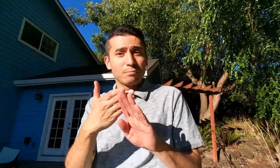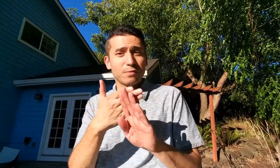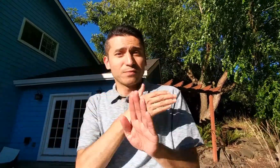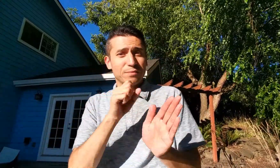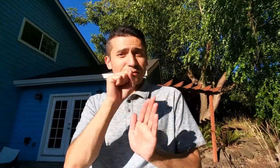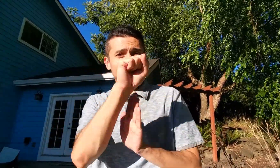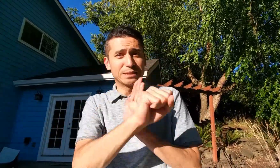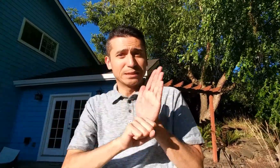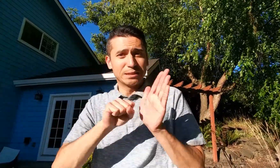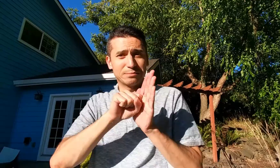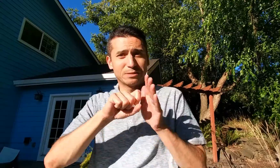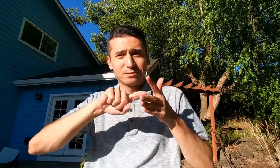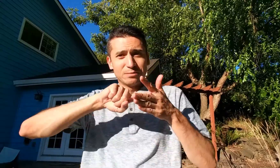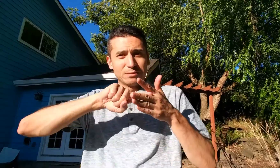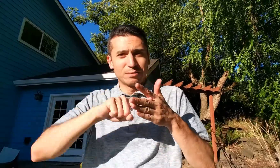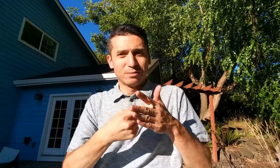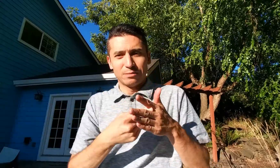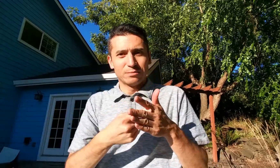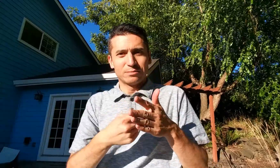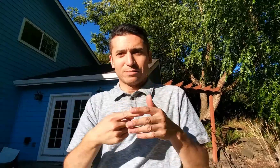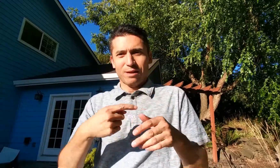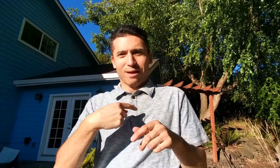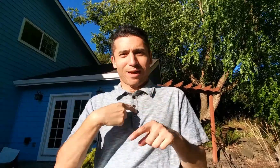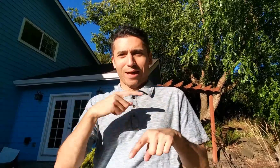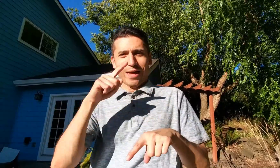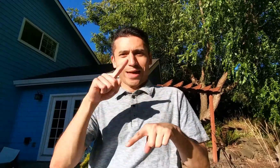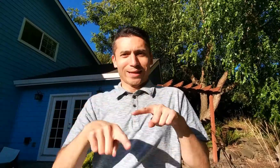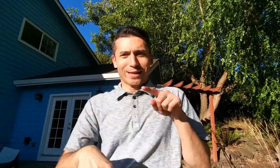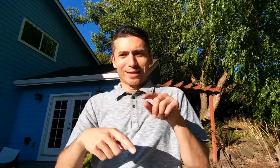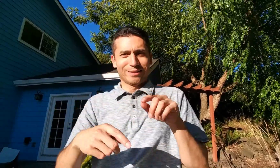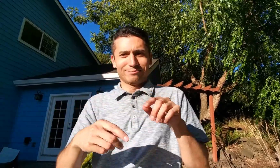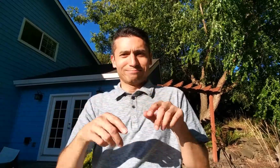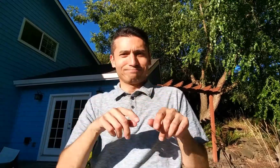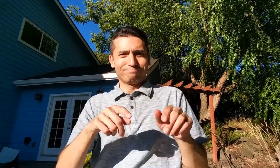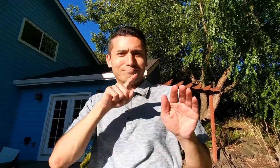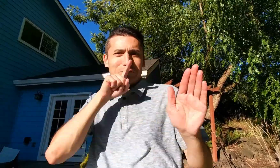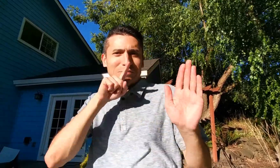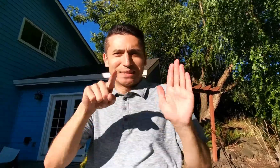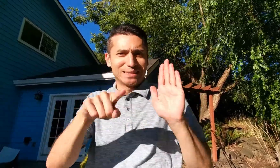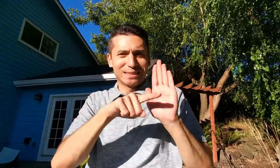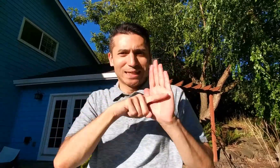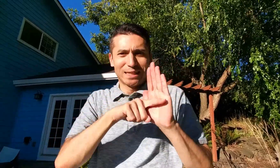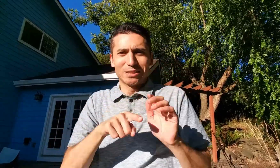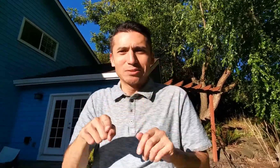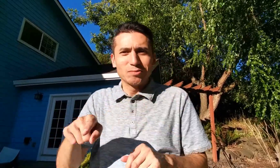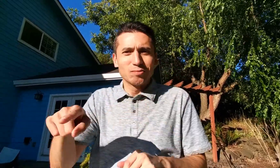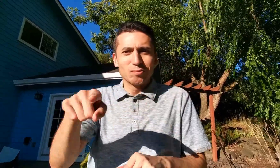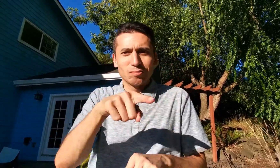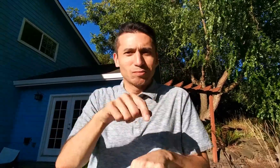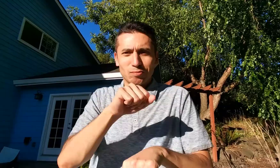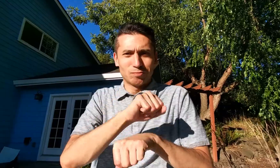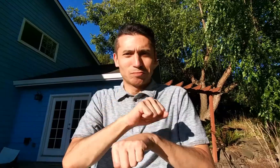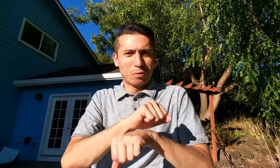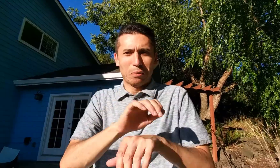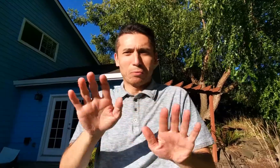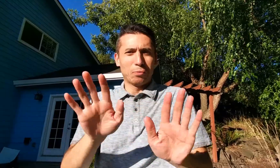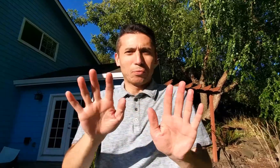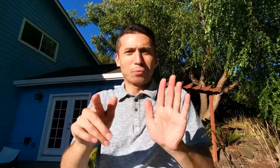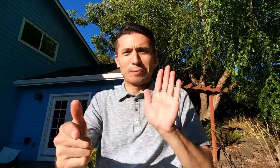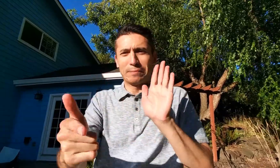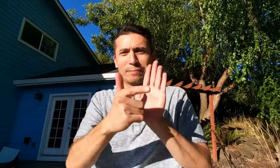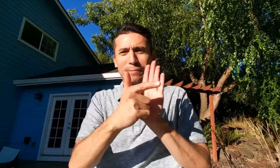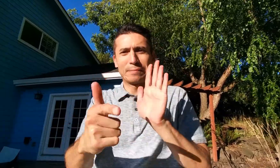Before the semester begins, I can't assign students work. It's banned.